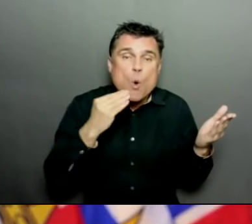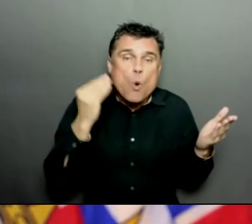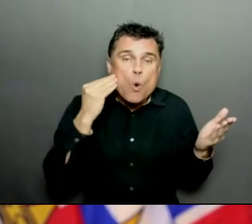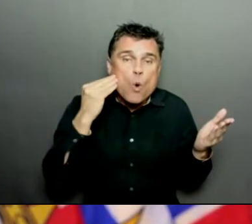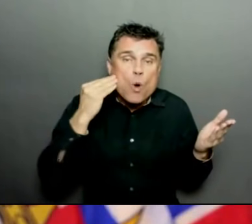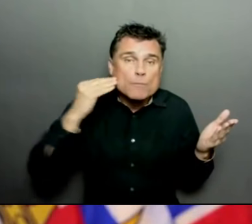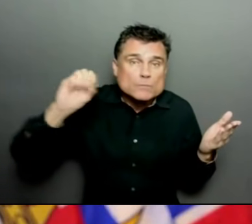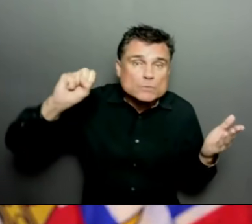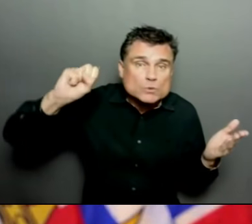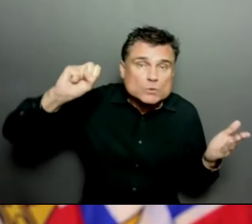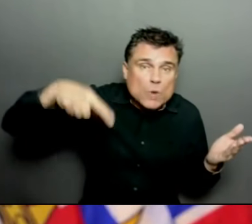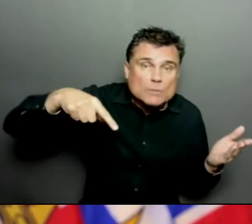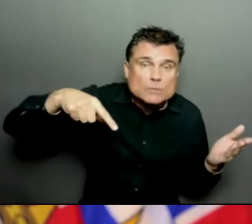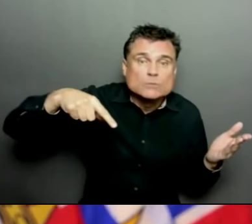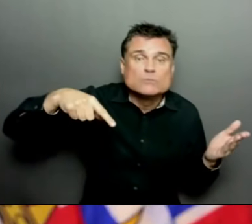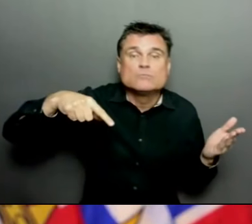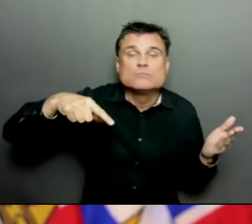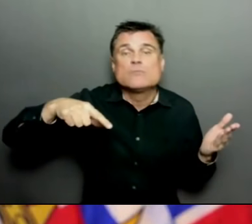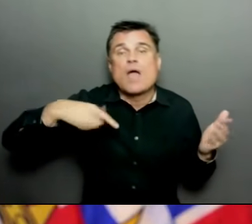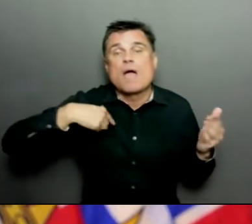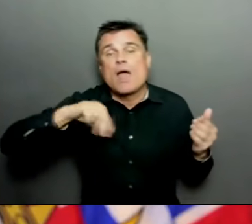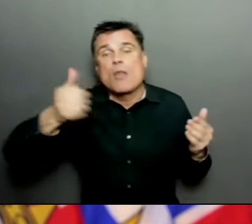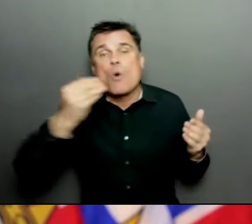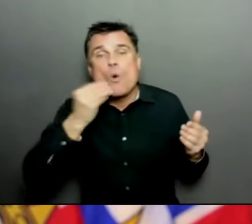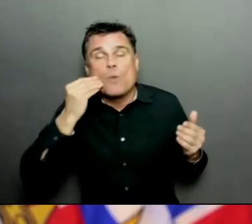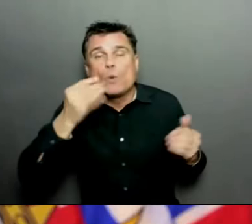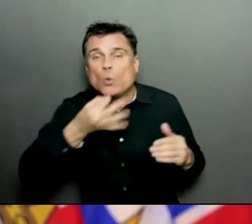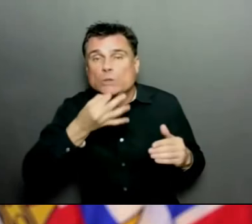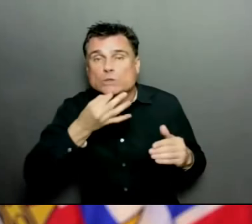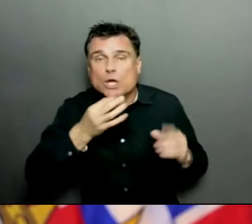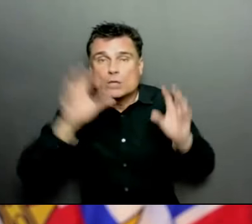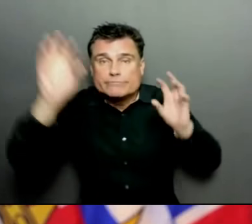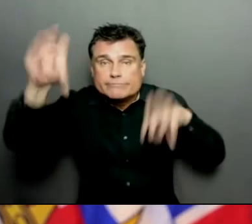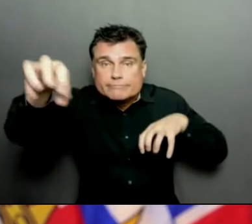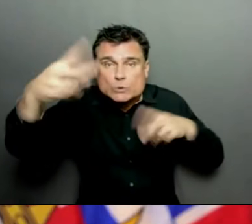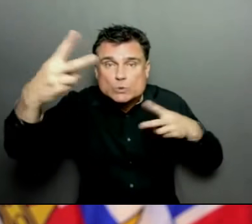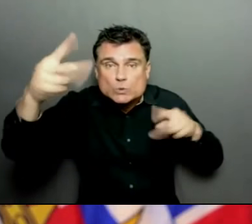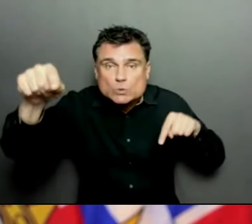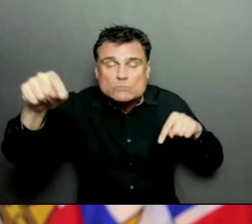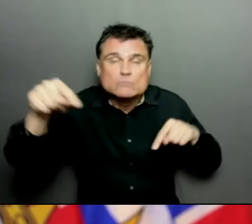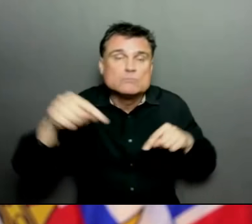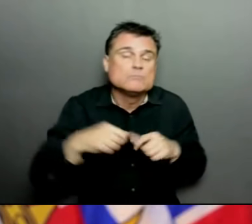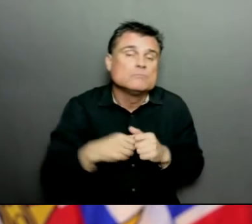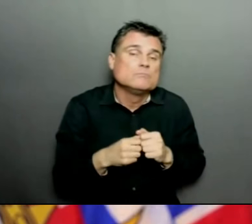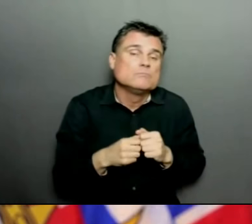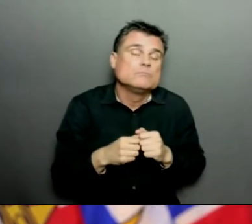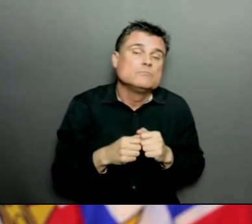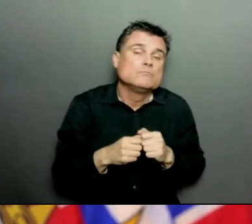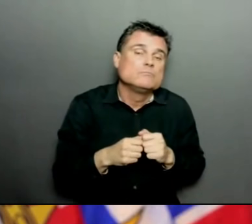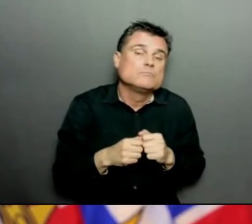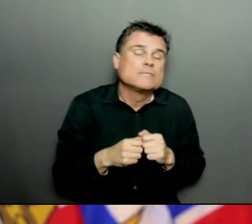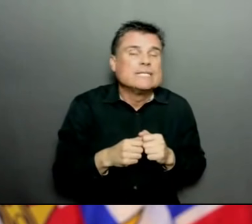People need to use the basis of the orders we are suggesting to people as you state local.